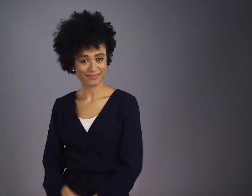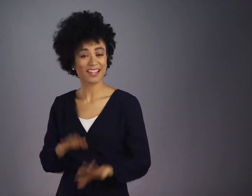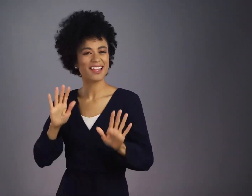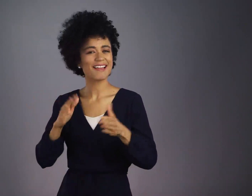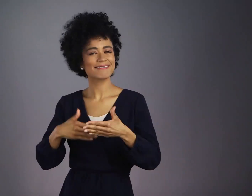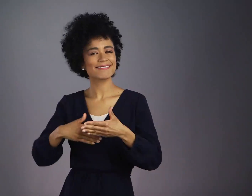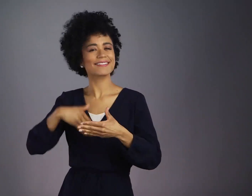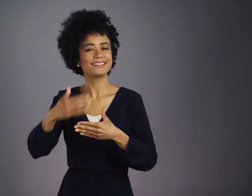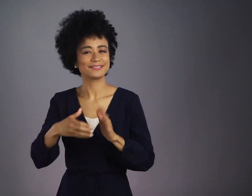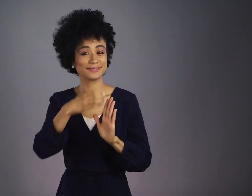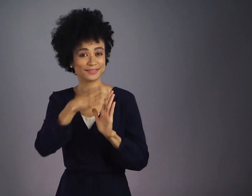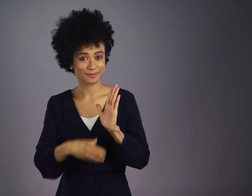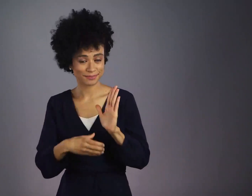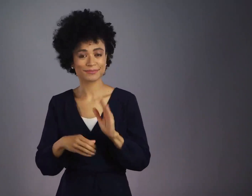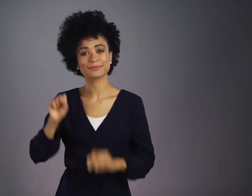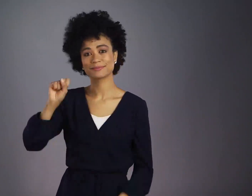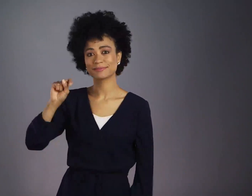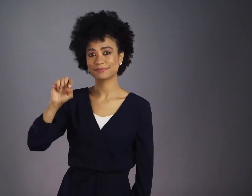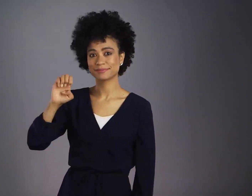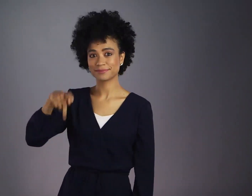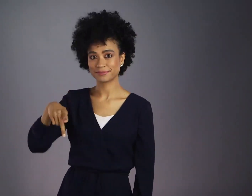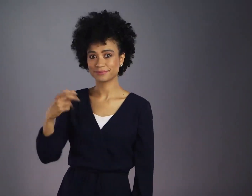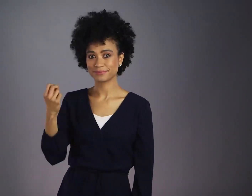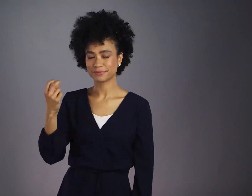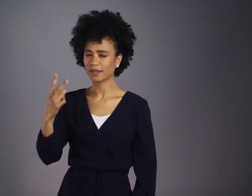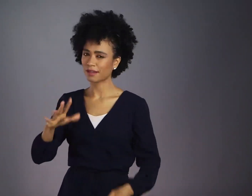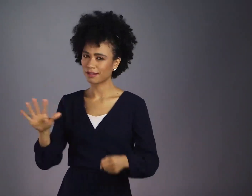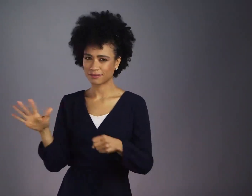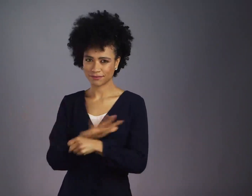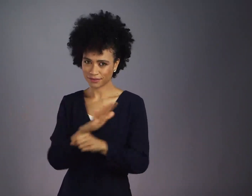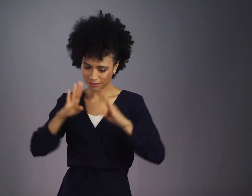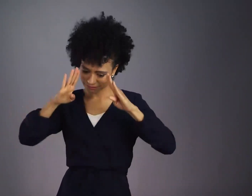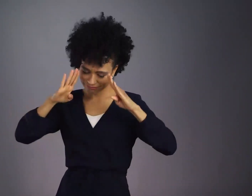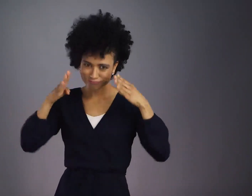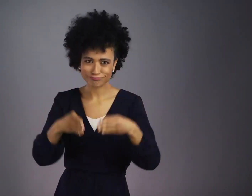The next chapter is entirely devoted to Step Twelve.